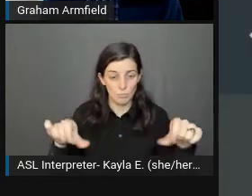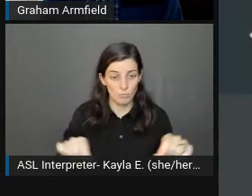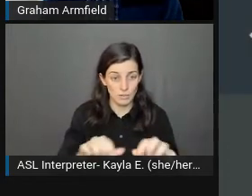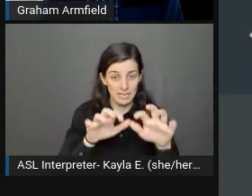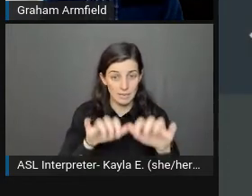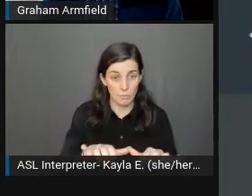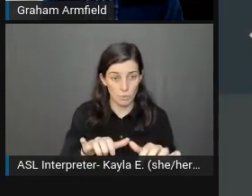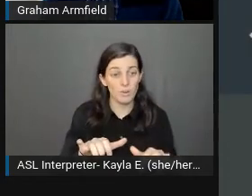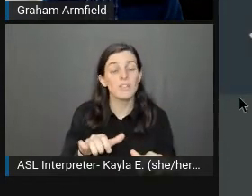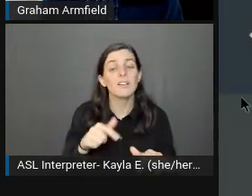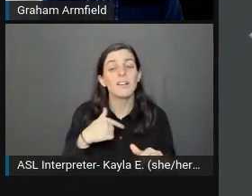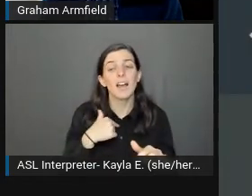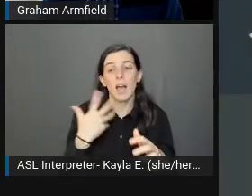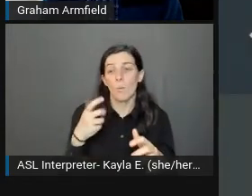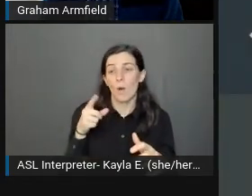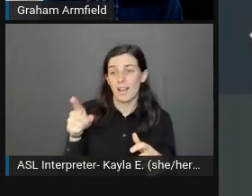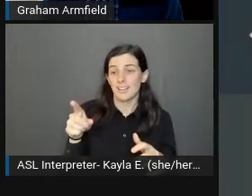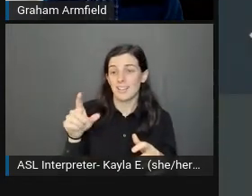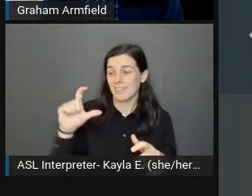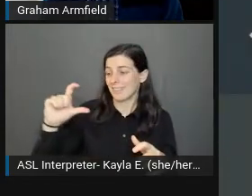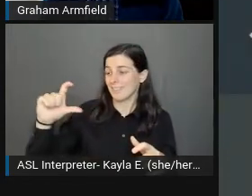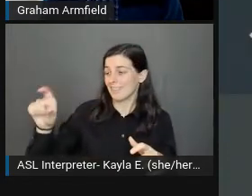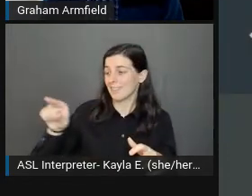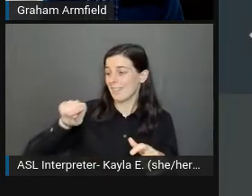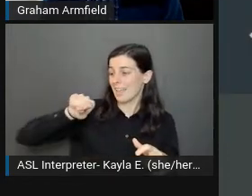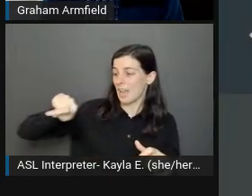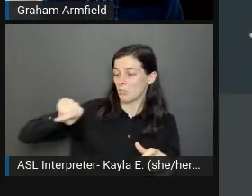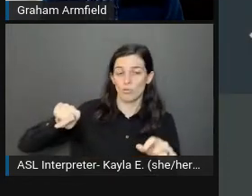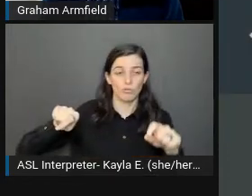to these buttons to move through the images, or close the lightbox.